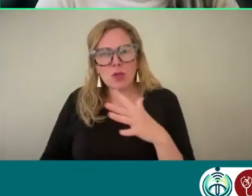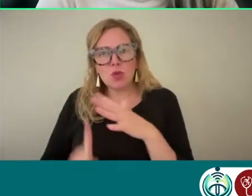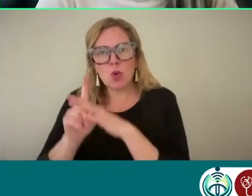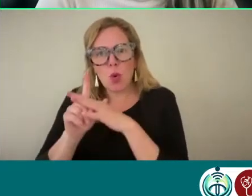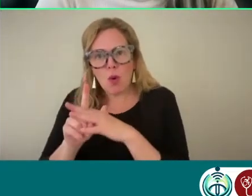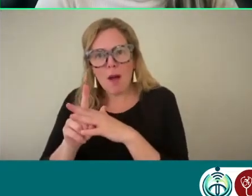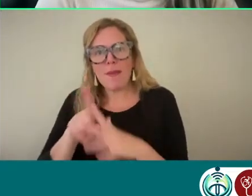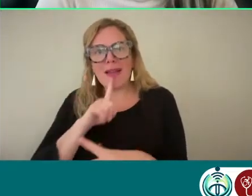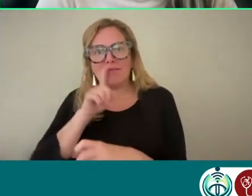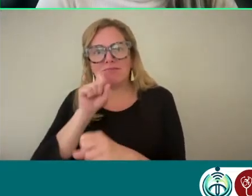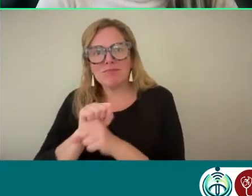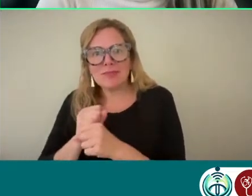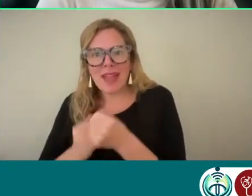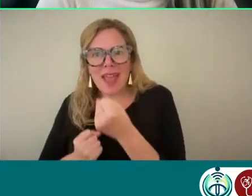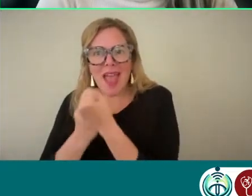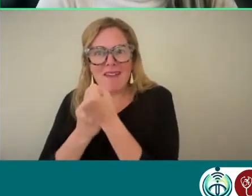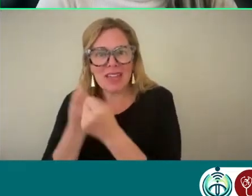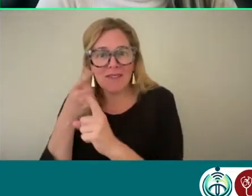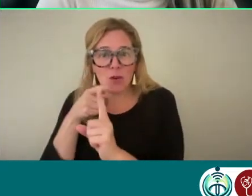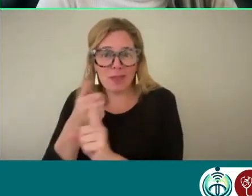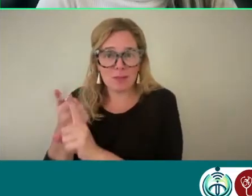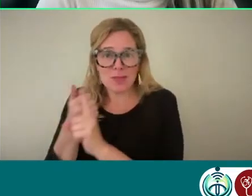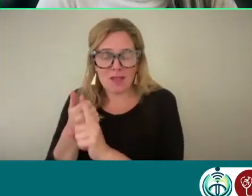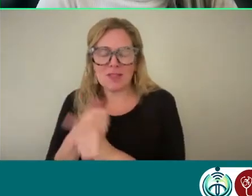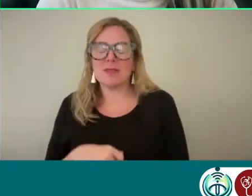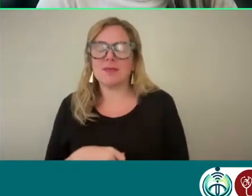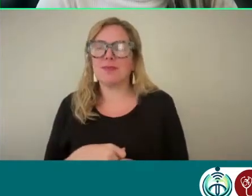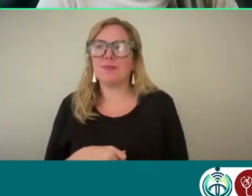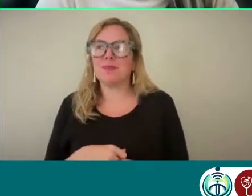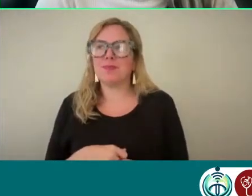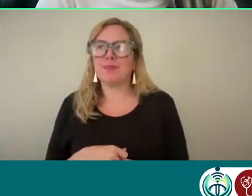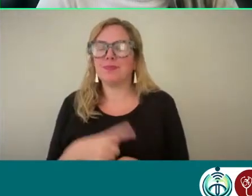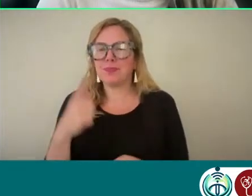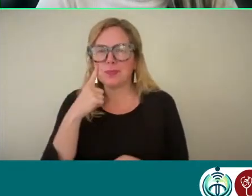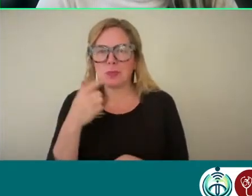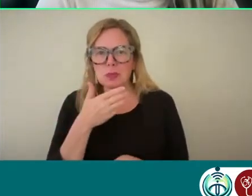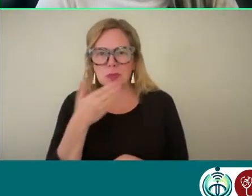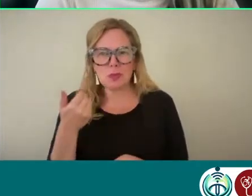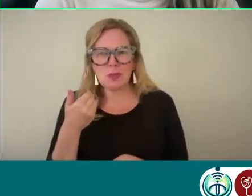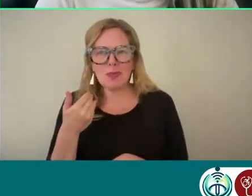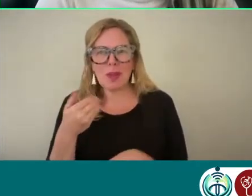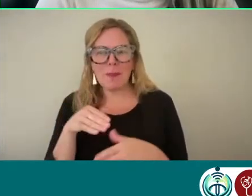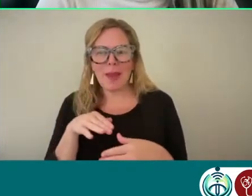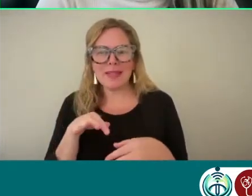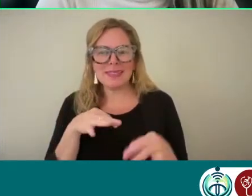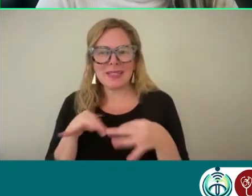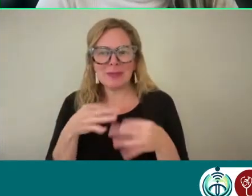And I felt like one of the best ways to explain that was on the right I have a portrait that Frida